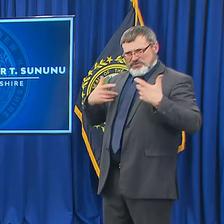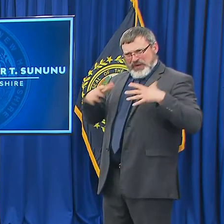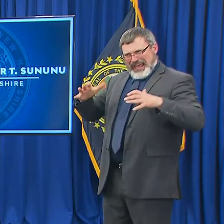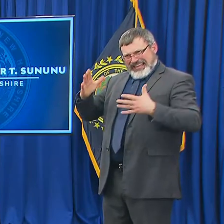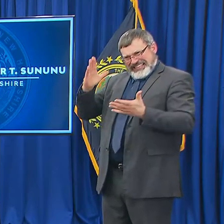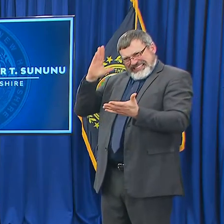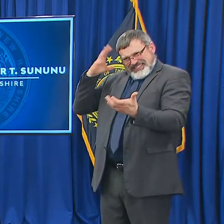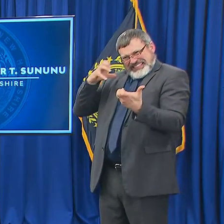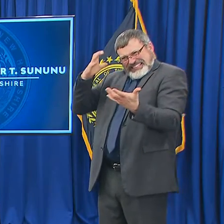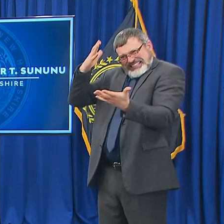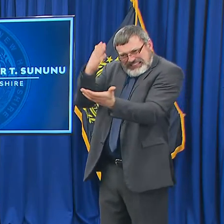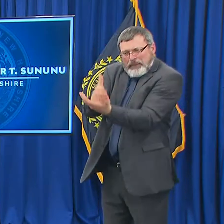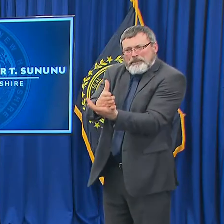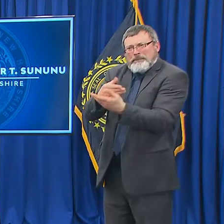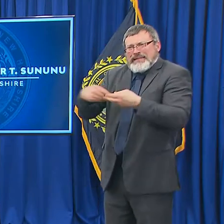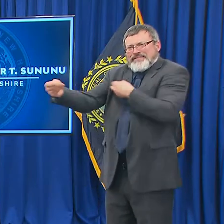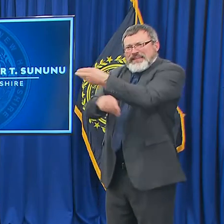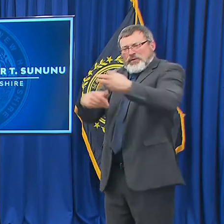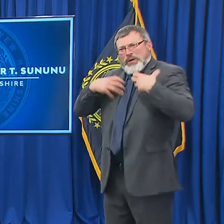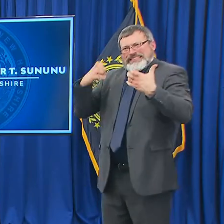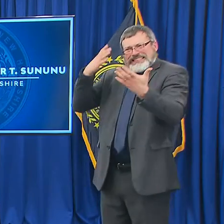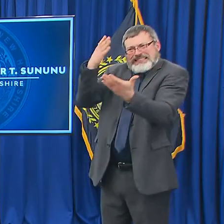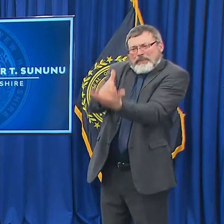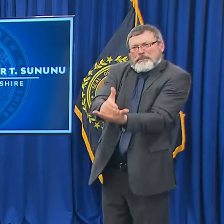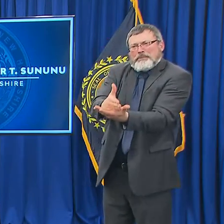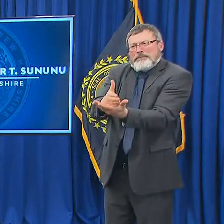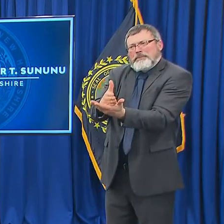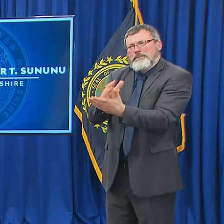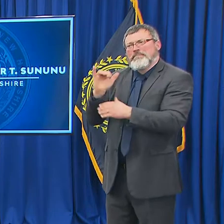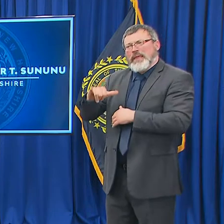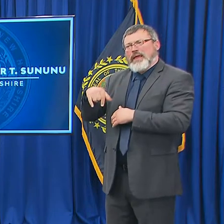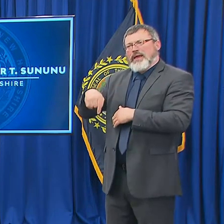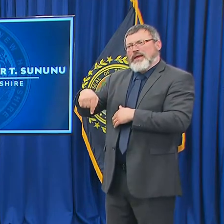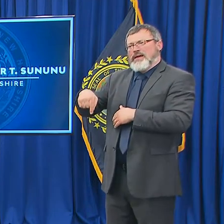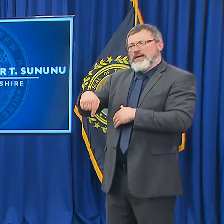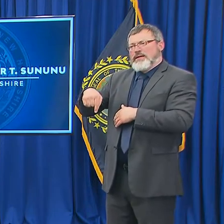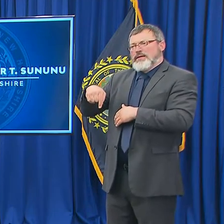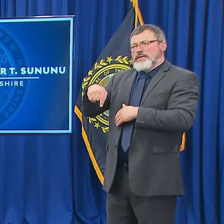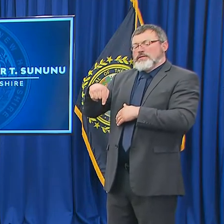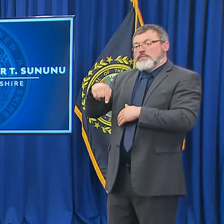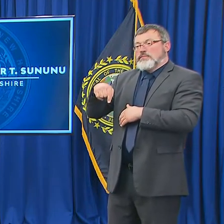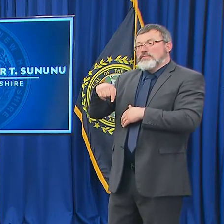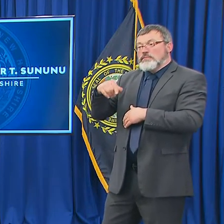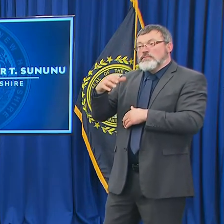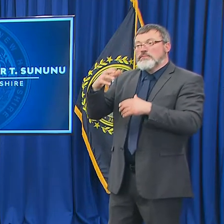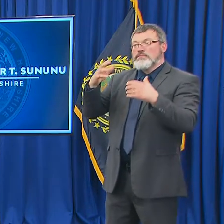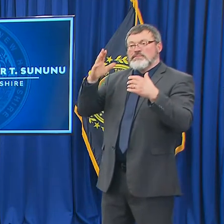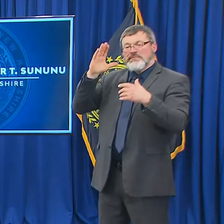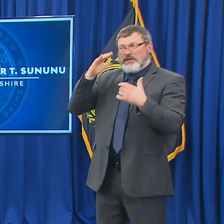Usually the inauguration takes right there in within the body of the house. But obviously for obvious reasons